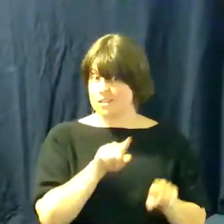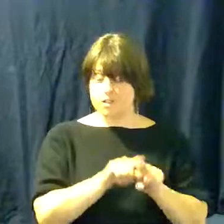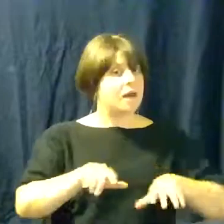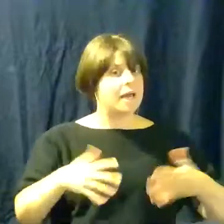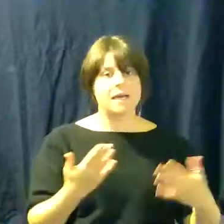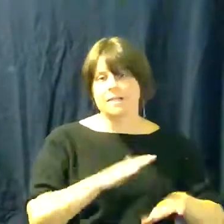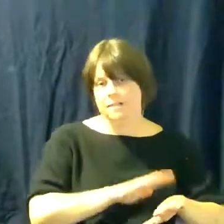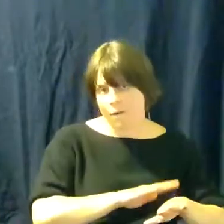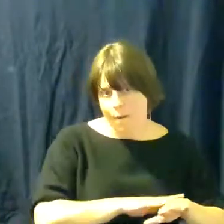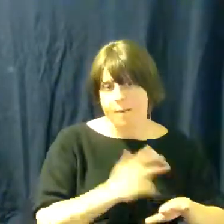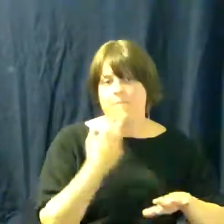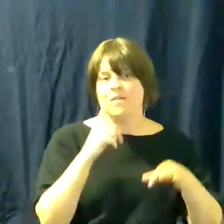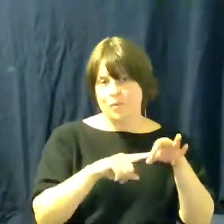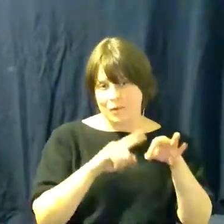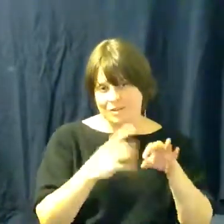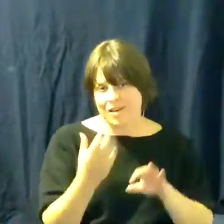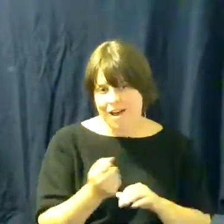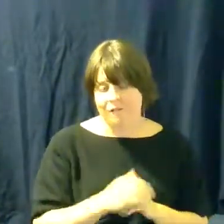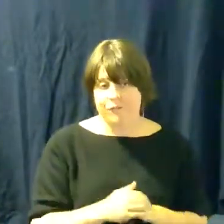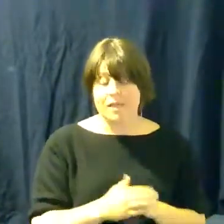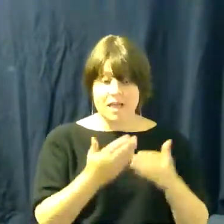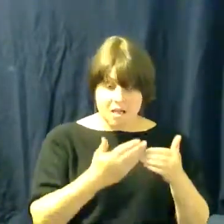ing, but you can also contact us at any point if you have questions